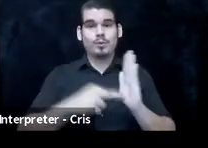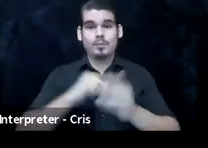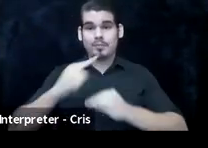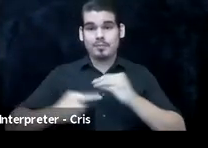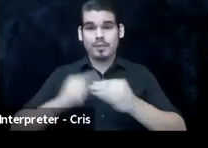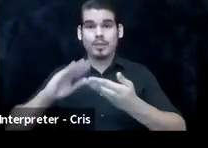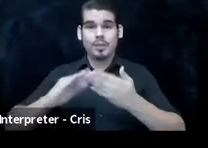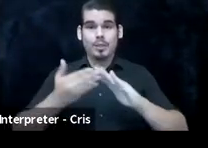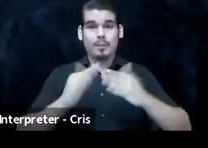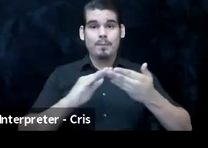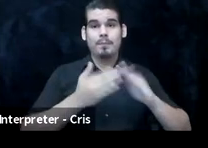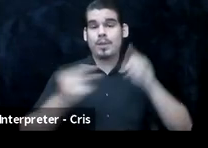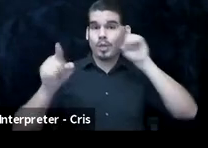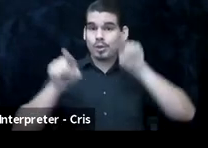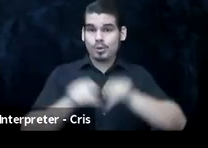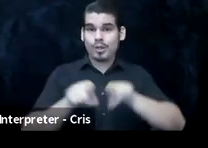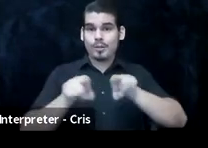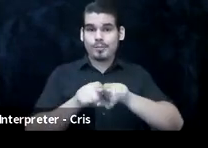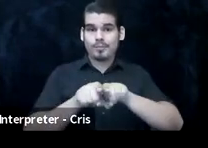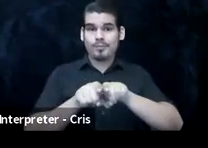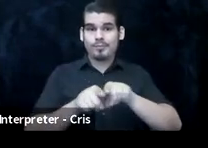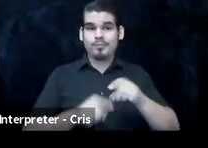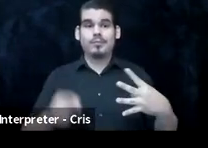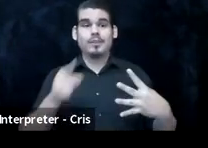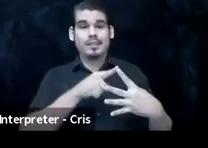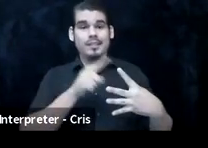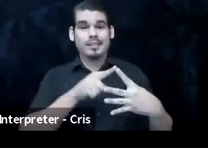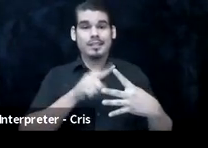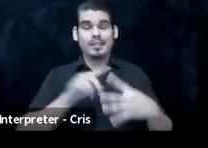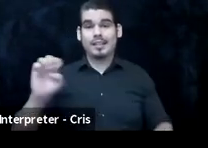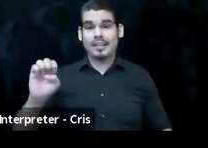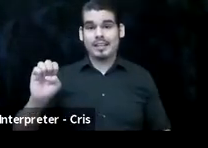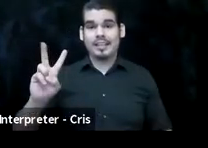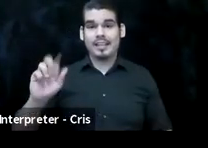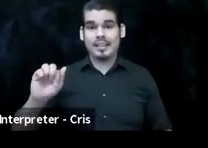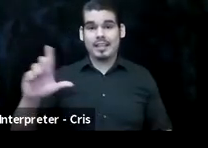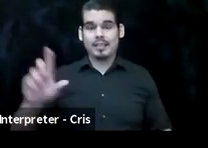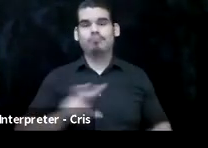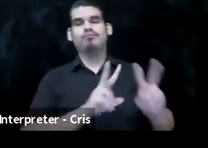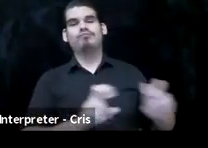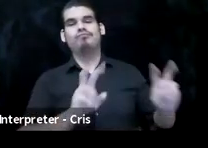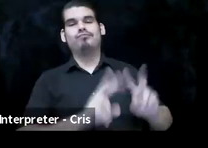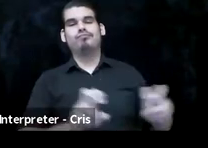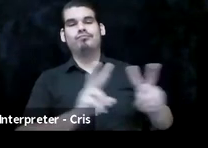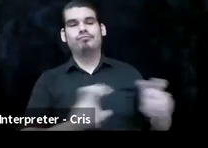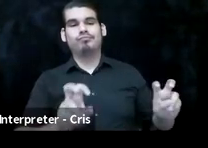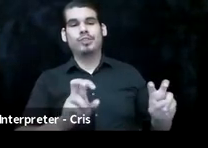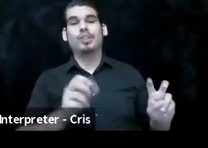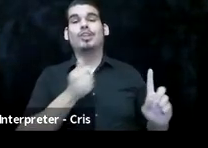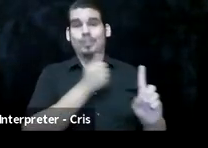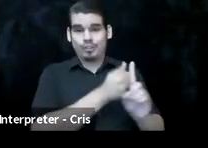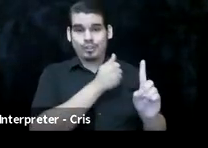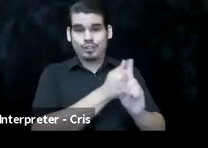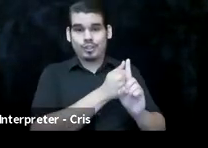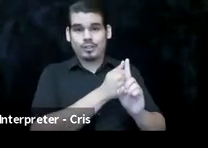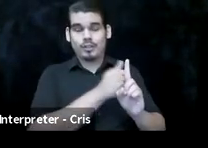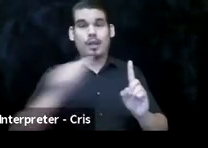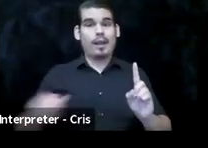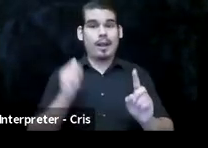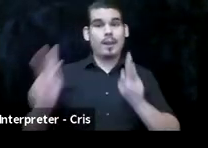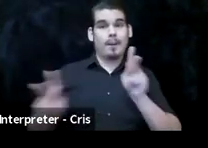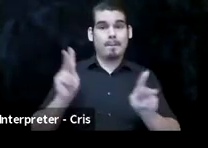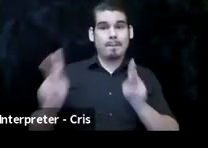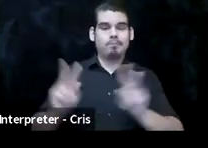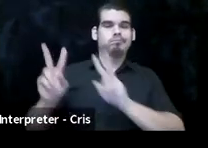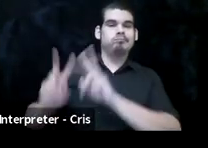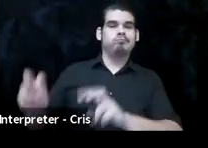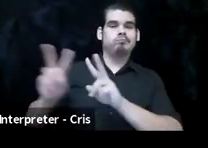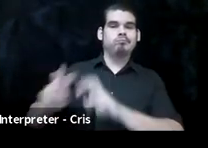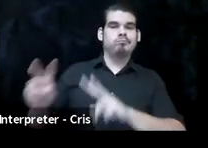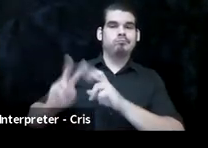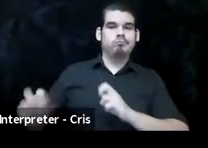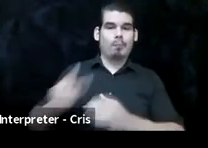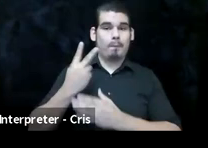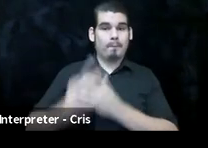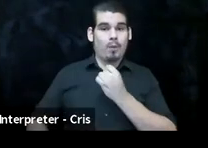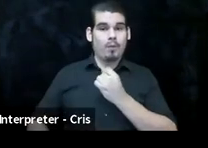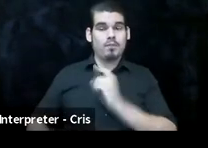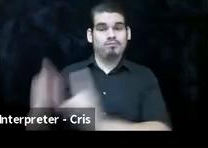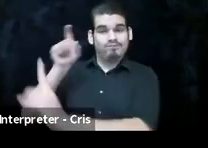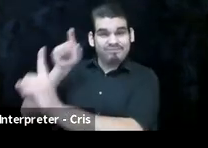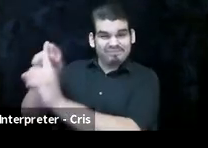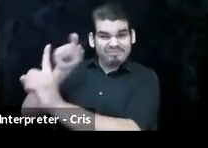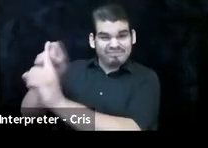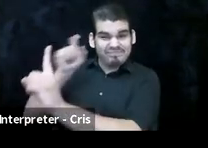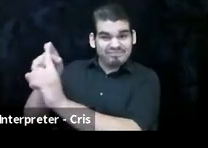RAD Region II: When you're evaluating please be critical of self reflection or excuse me please reflect on yourself critically and of others, in addition to your interactions don't attack the person attack the resolution so for say.